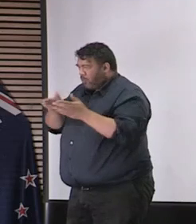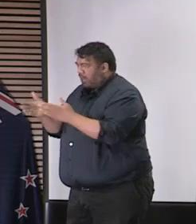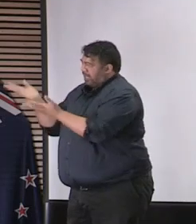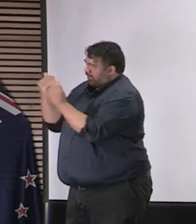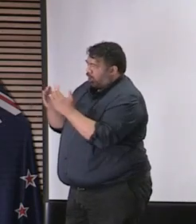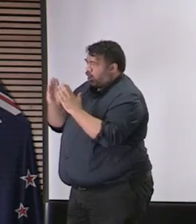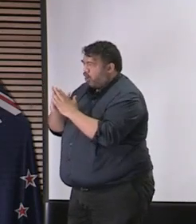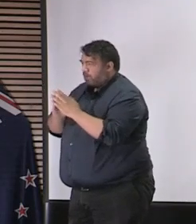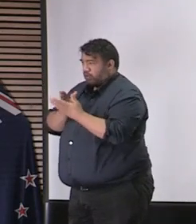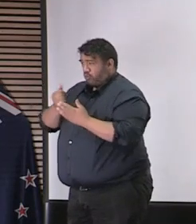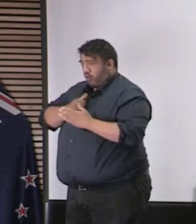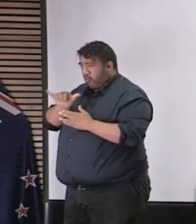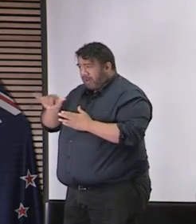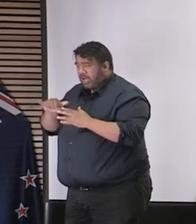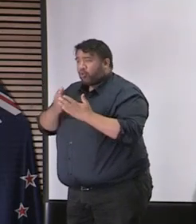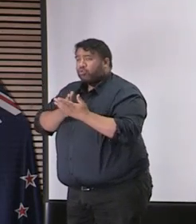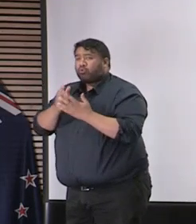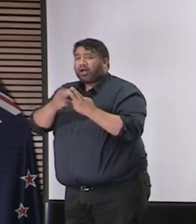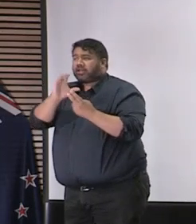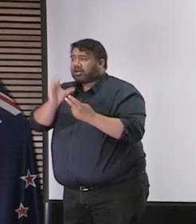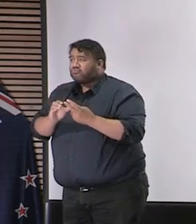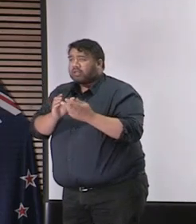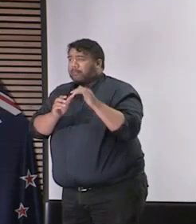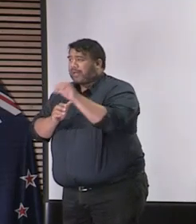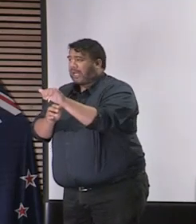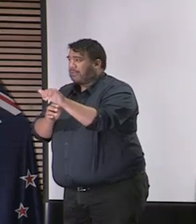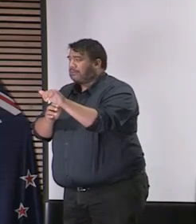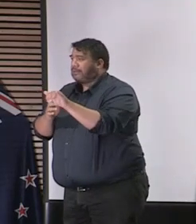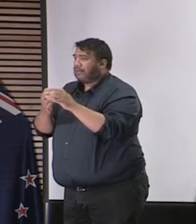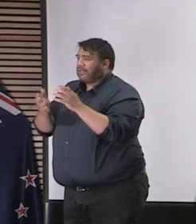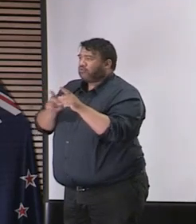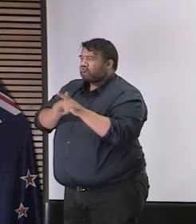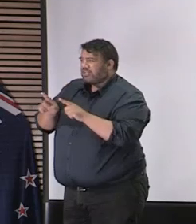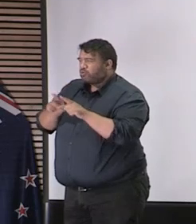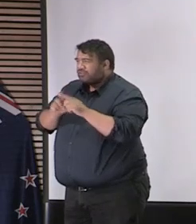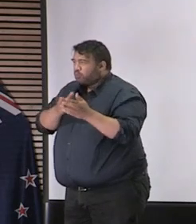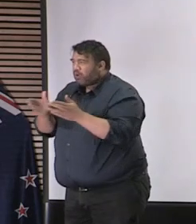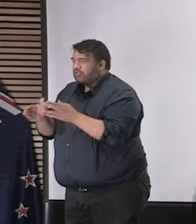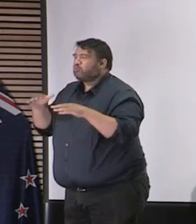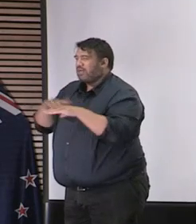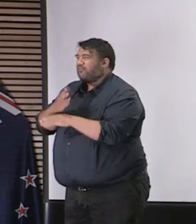is via an Australian charter. We are constantly looking at ways to work in with others or